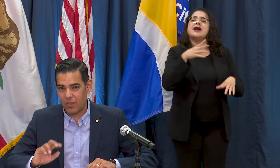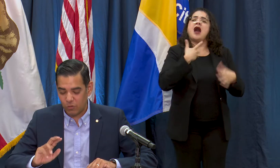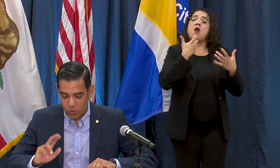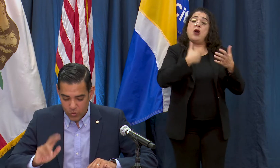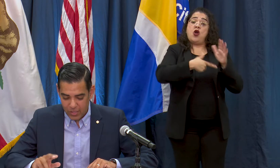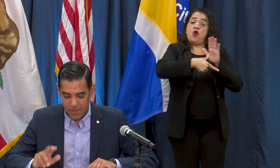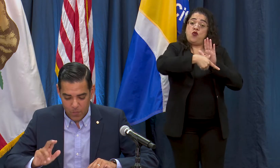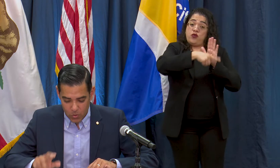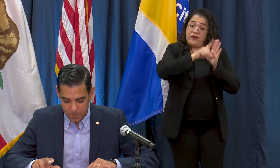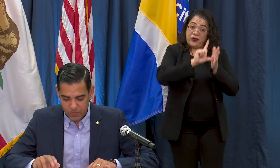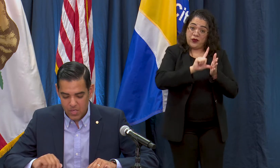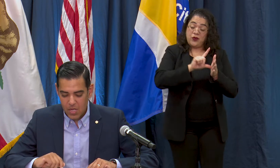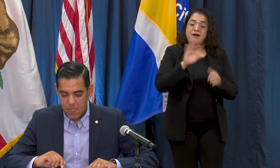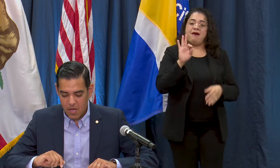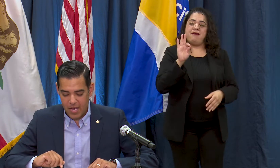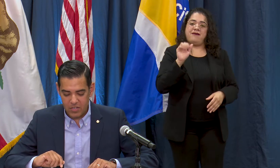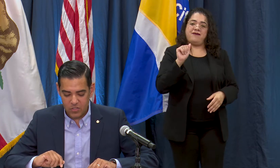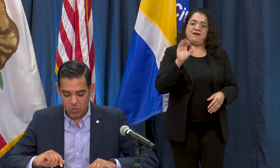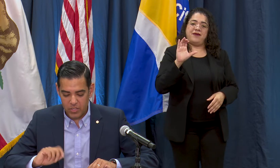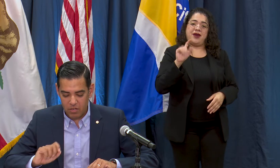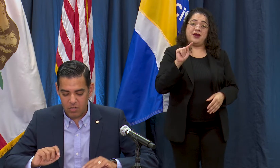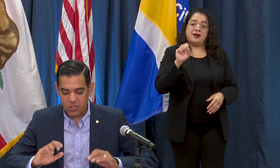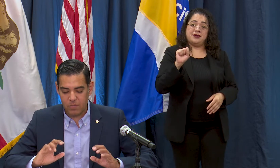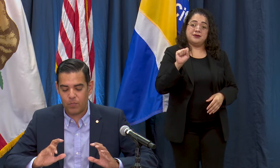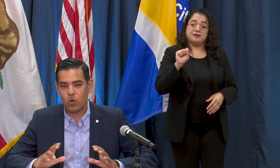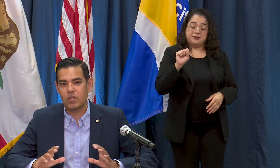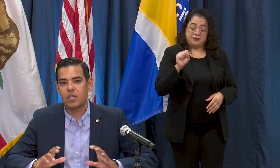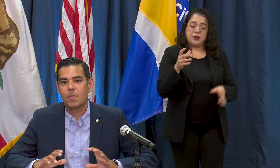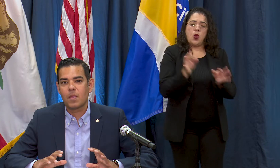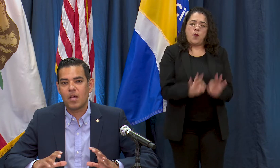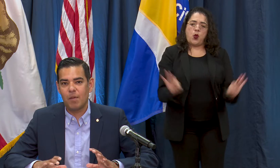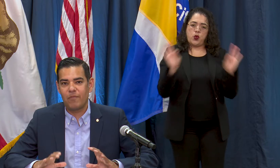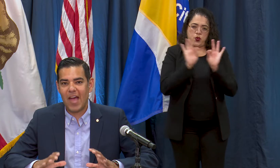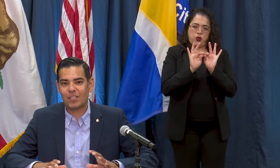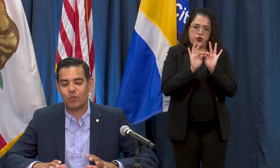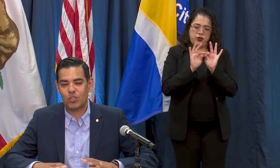I think those are really important. Here are some important facts for us